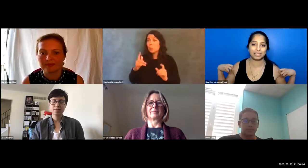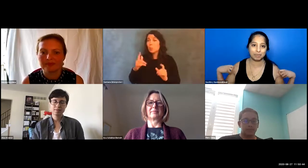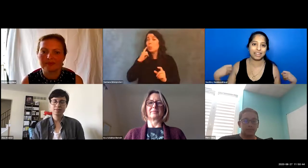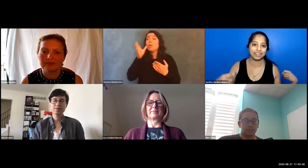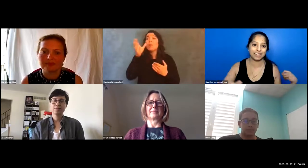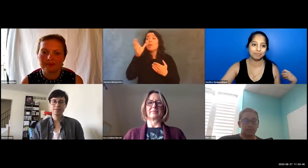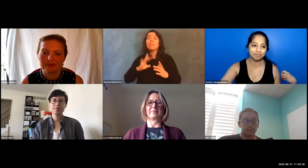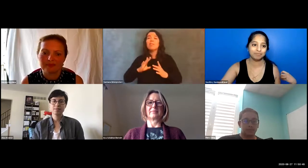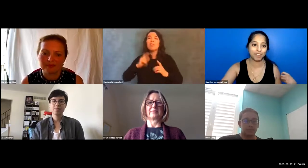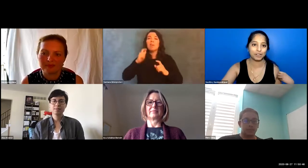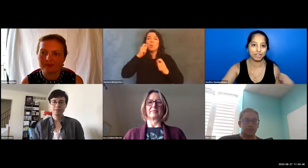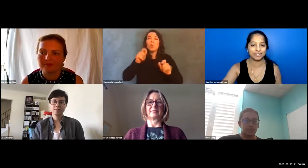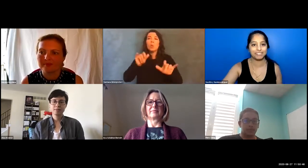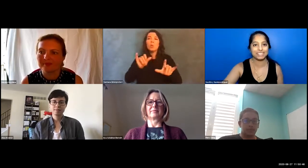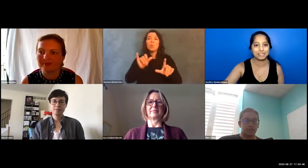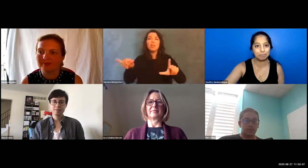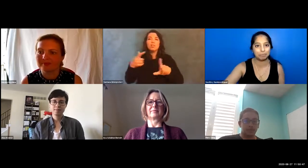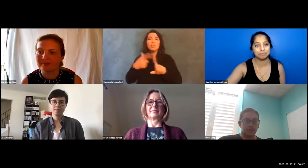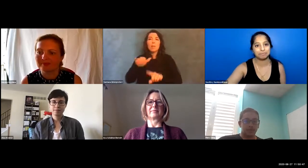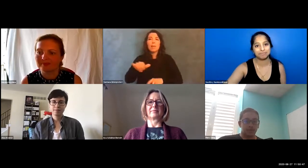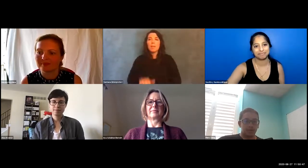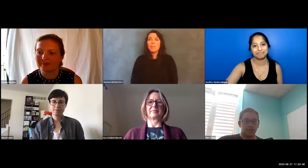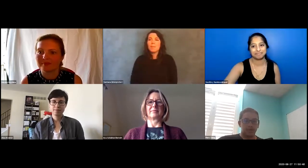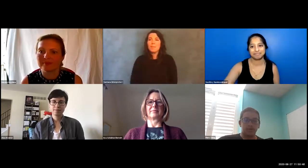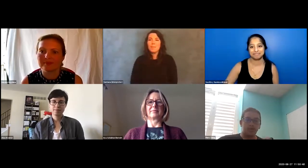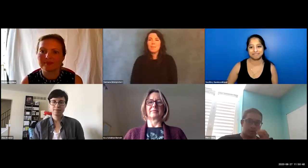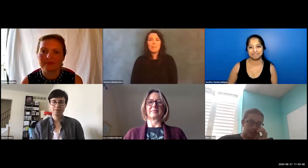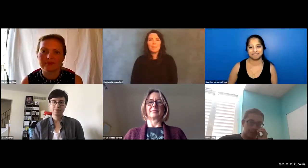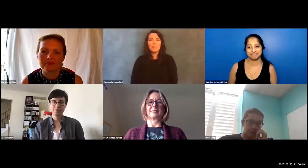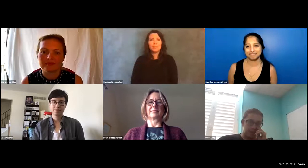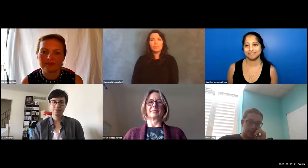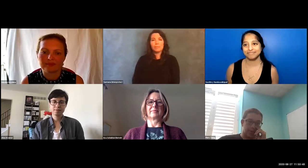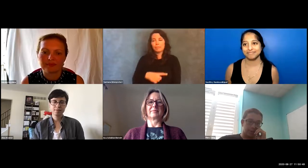coming out of that fine-grain analysis. Marc Tang: Just to fill out quickly on that.